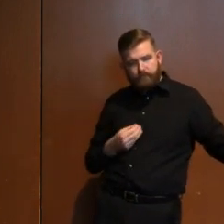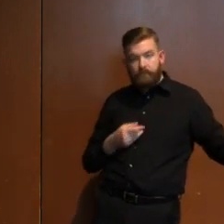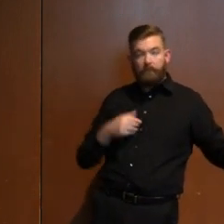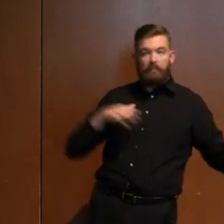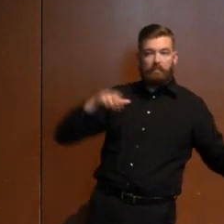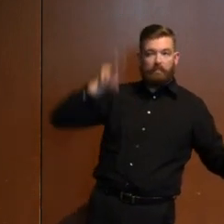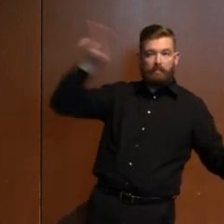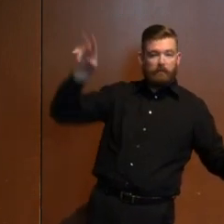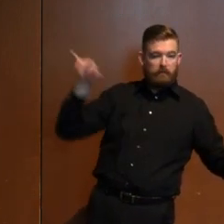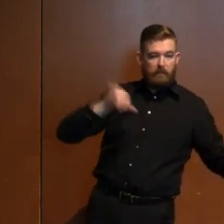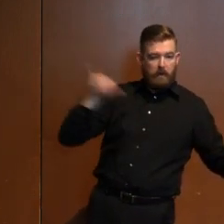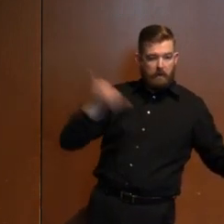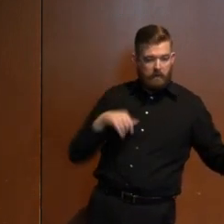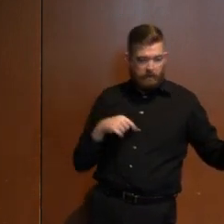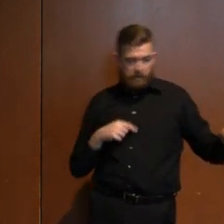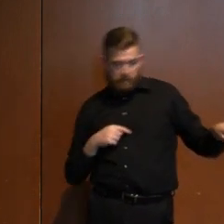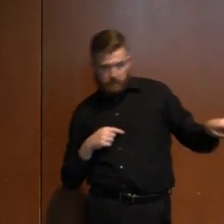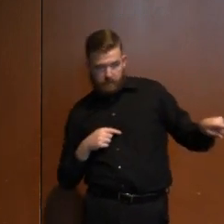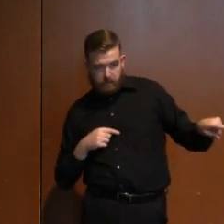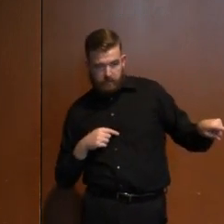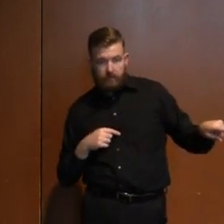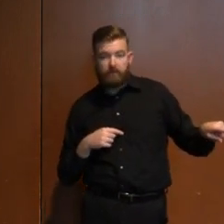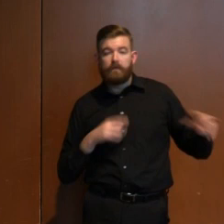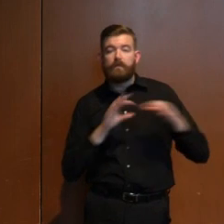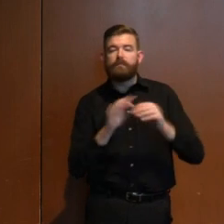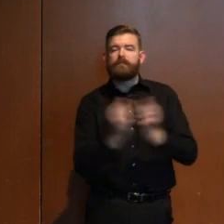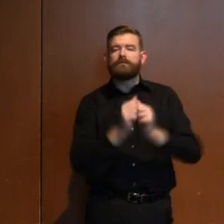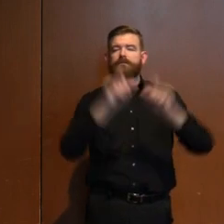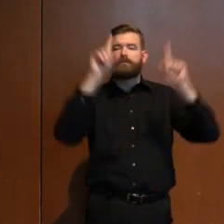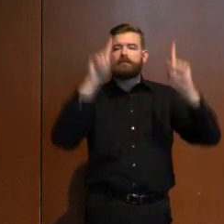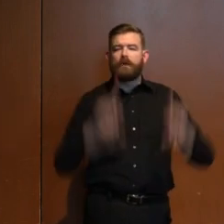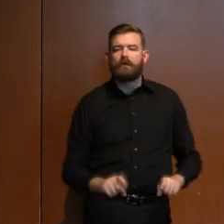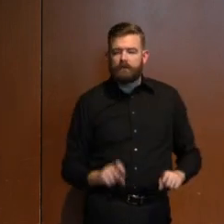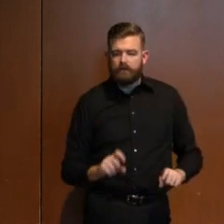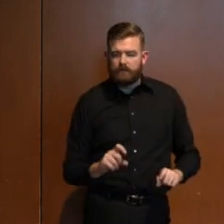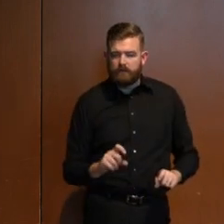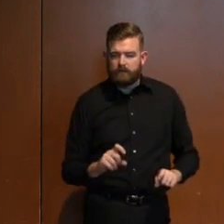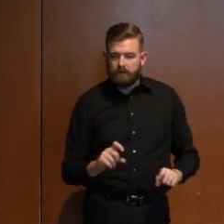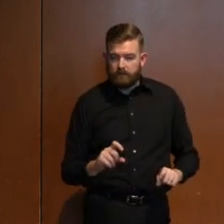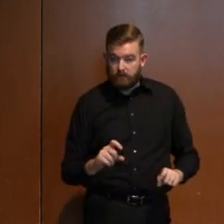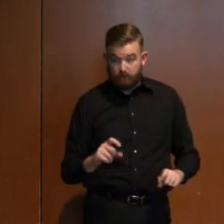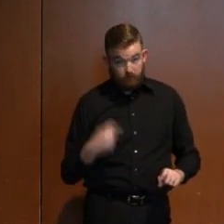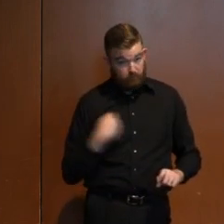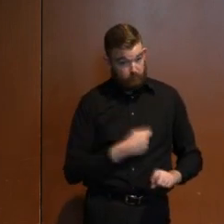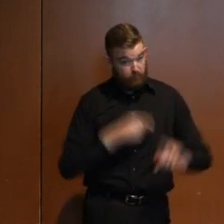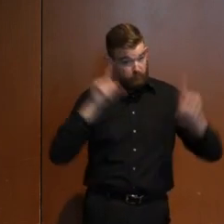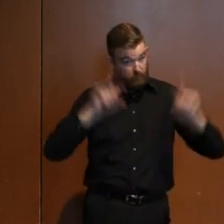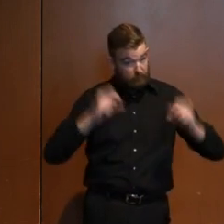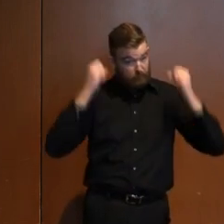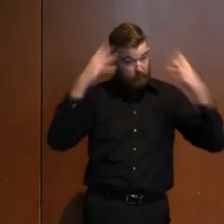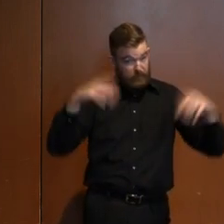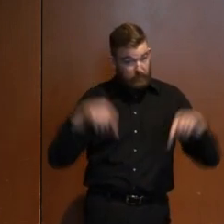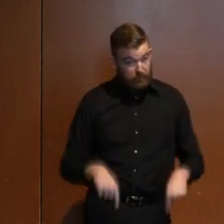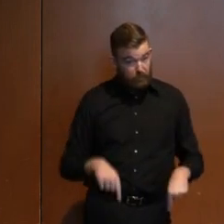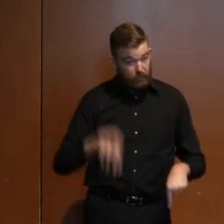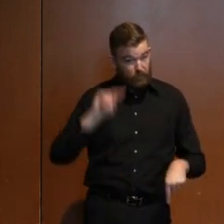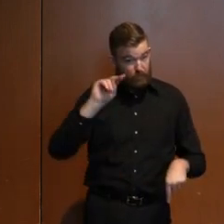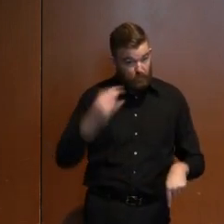I'M NOT SURE. BUT IF YOU LOOK AT OUR NUMBERS WE'RE ON THE TOP HANDFUL FROM THE GET GO ON TESTING.